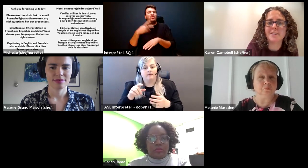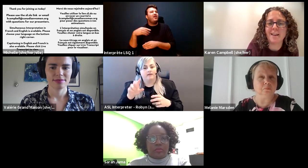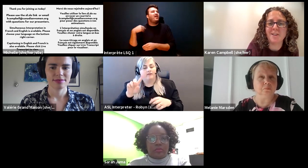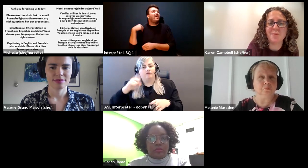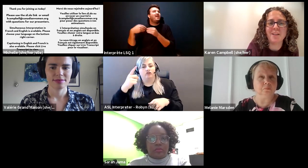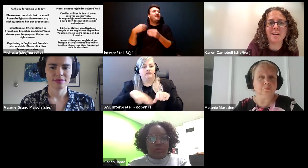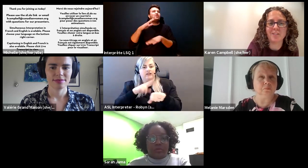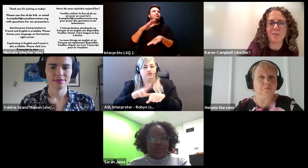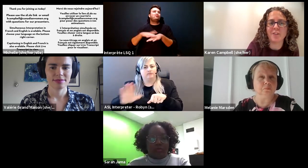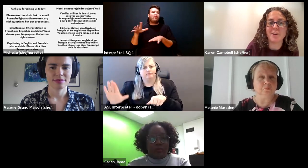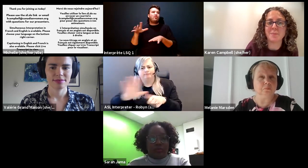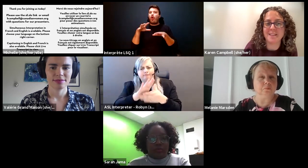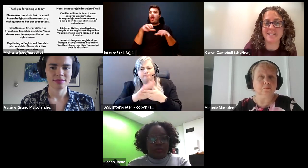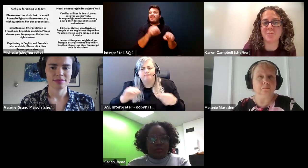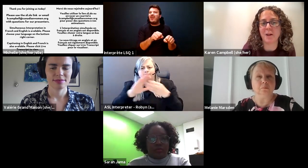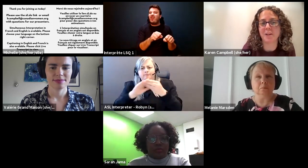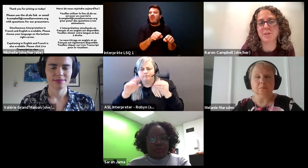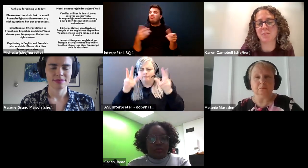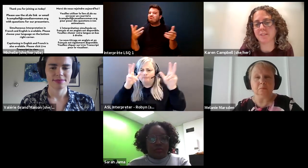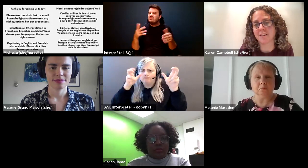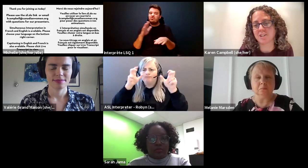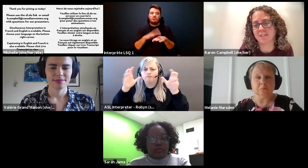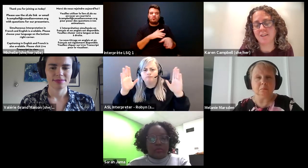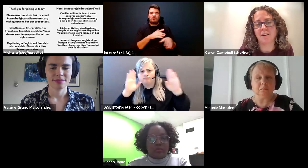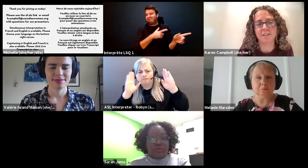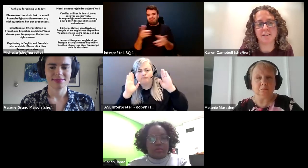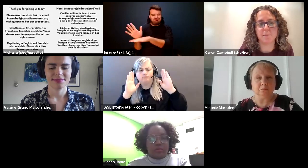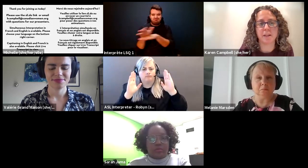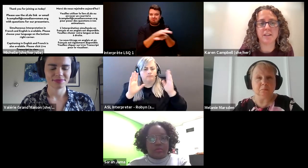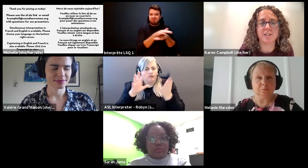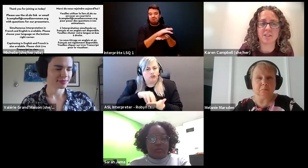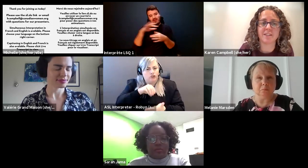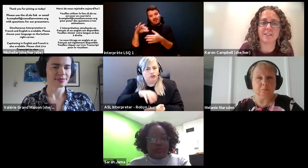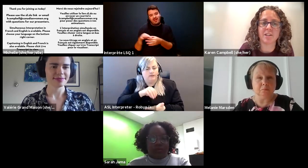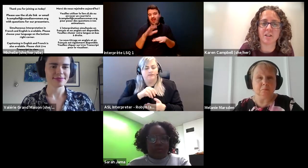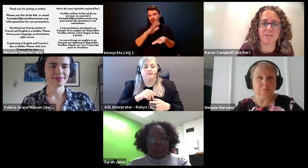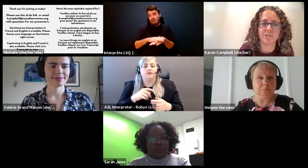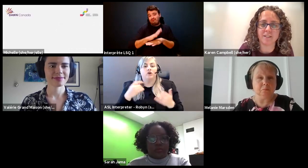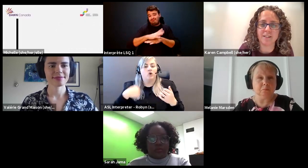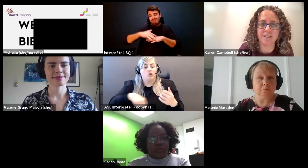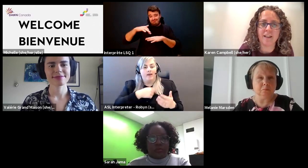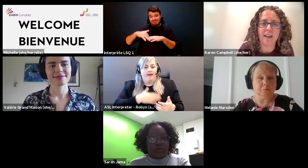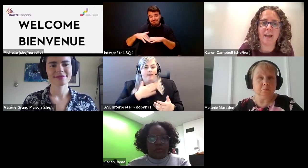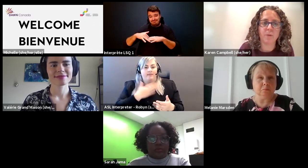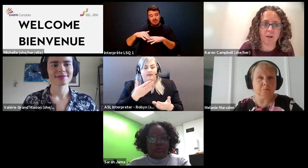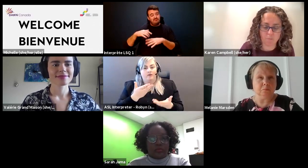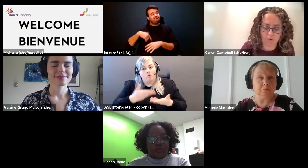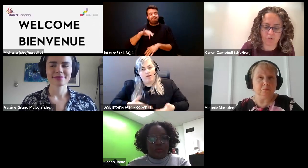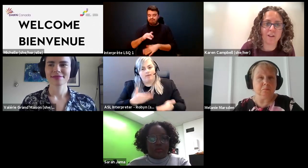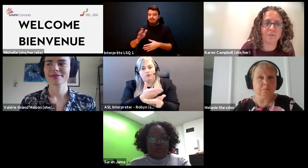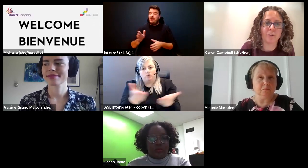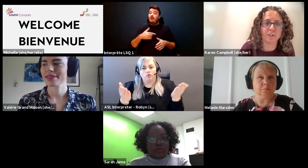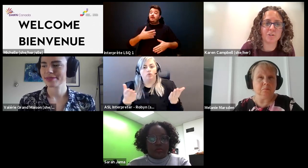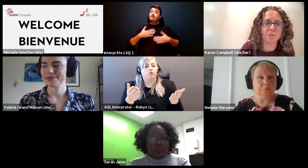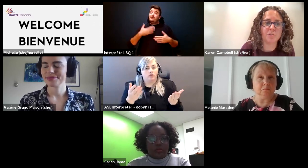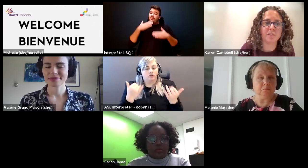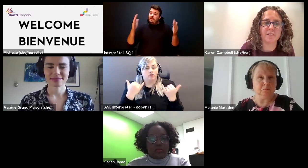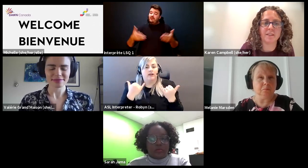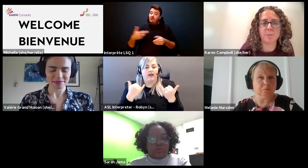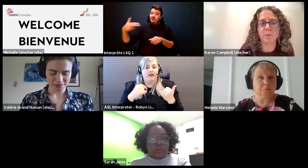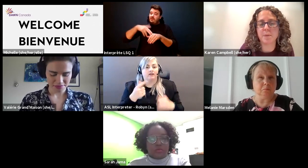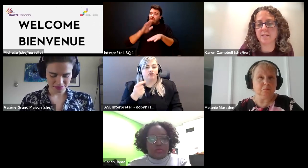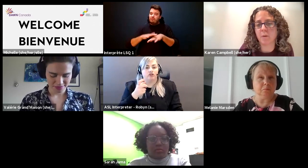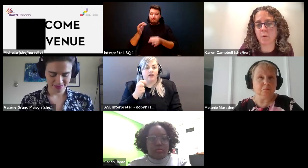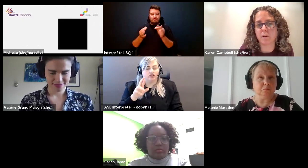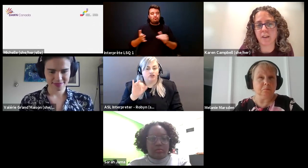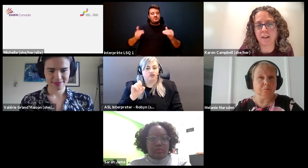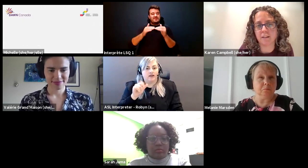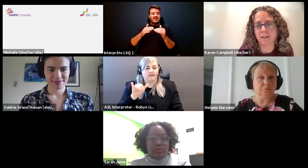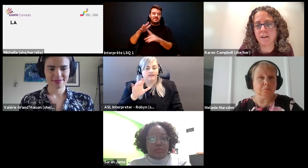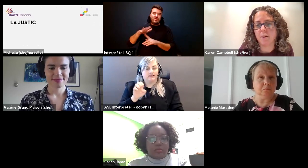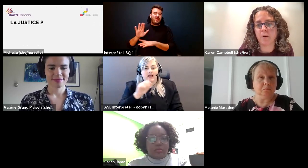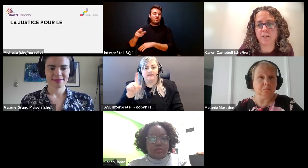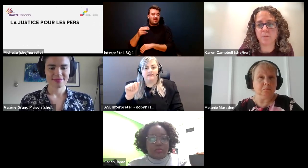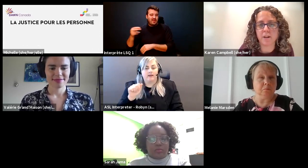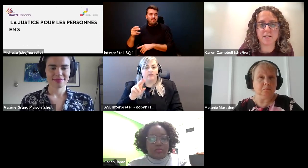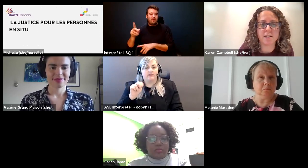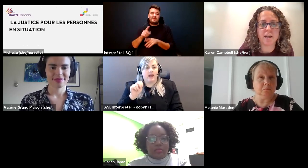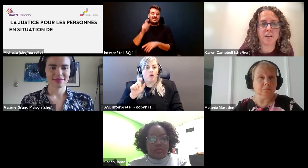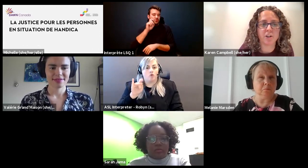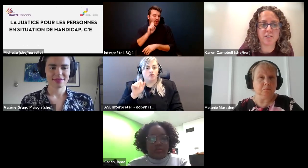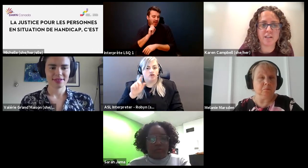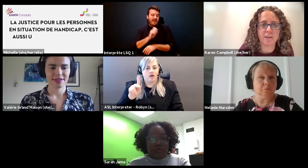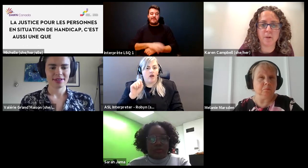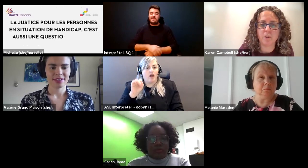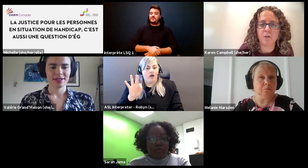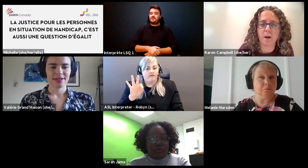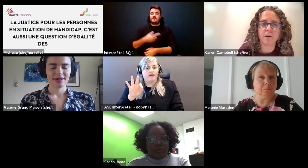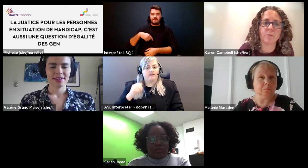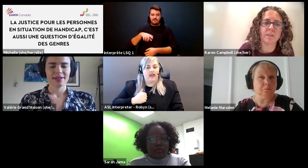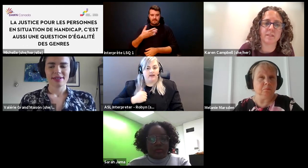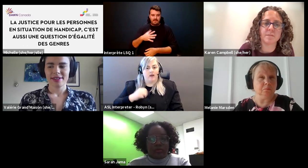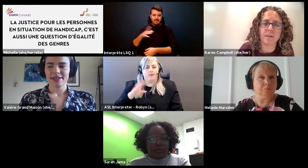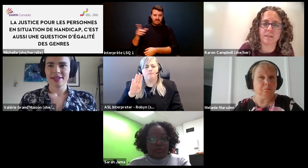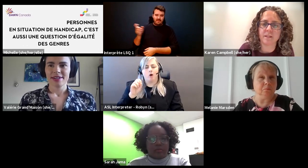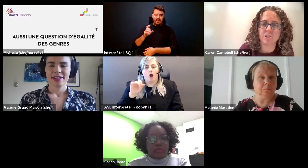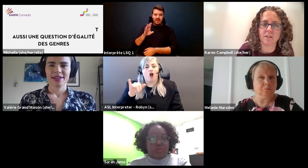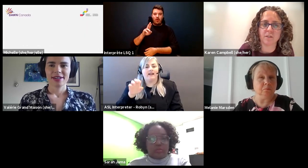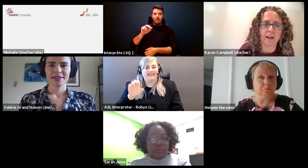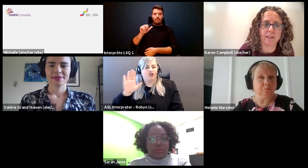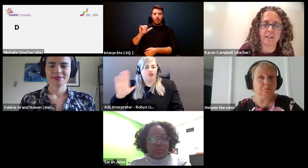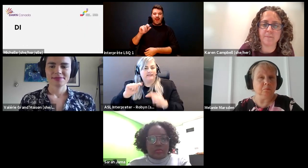Karen Campbell (she/her): Today we are so very pleased to welcome you to our session on disability justice and gender justice and we are most grateful to the disabled women's network of Canada bonnie Britain and her team who partnered with us to make the session a reality.